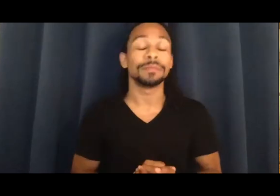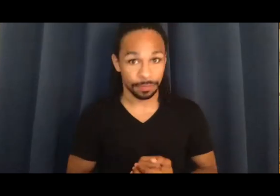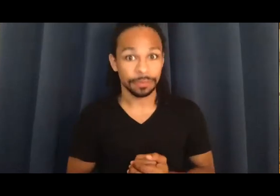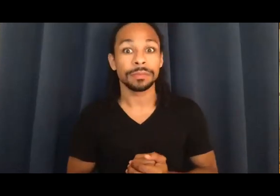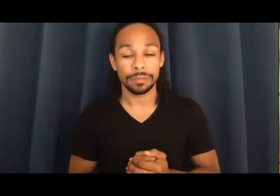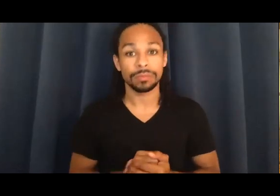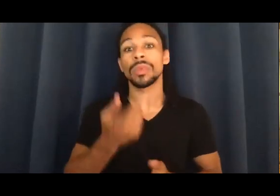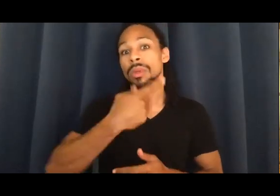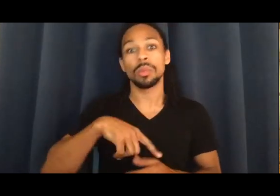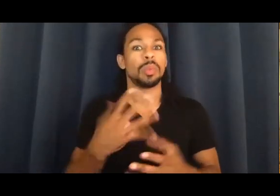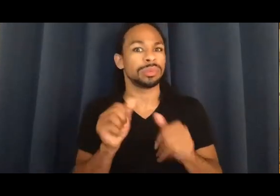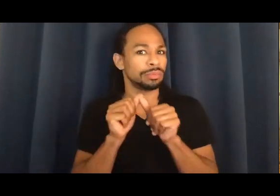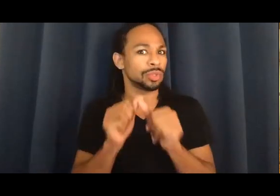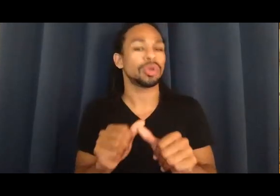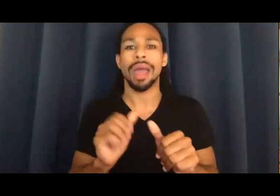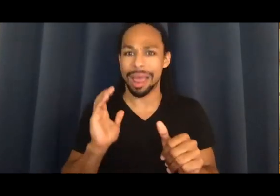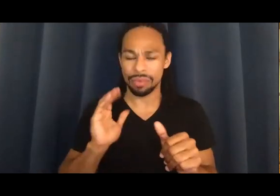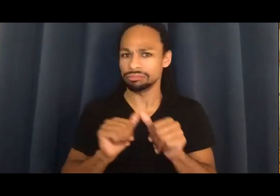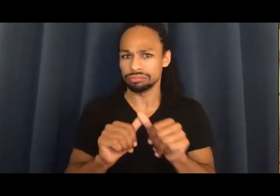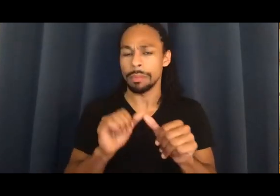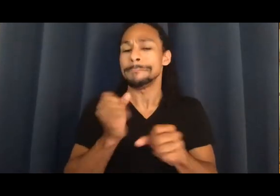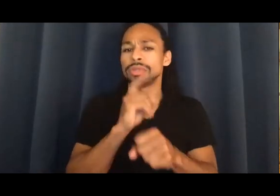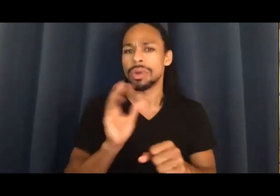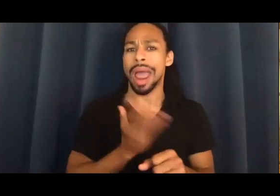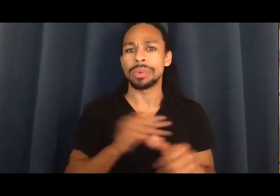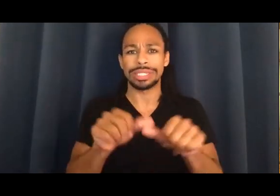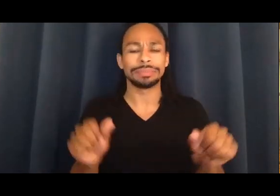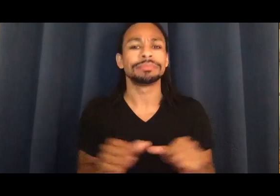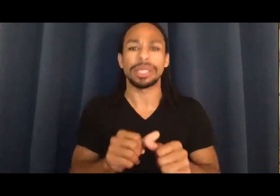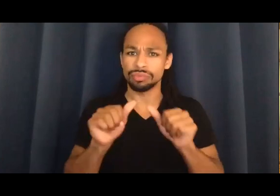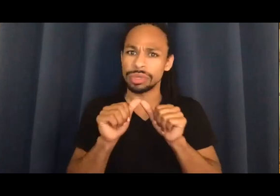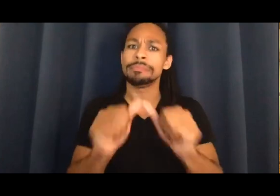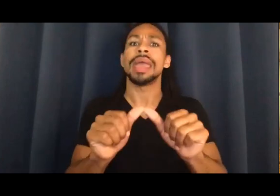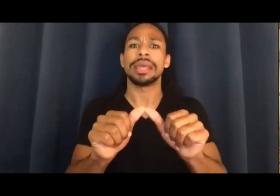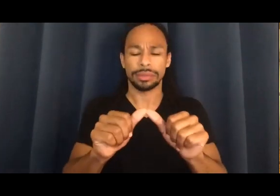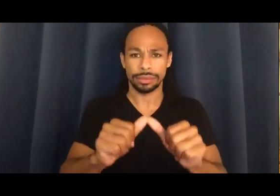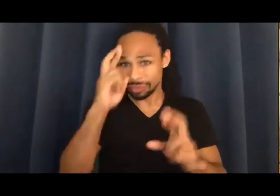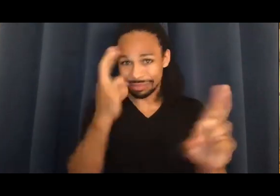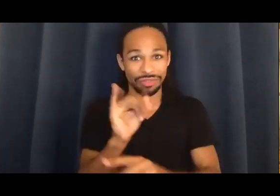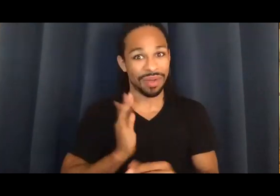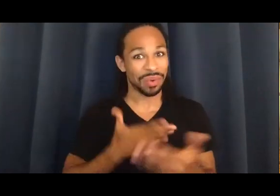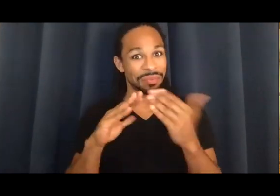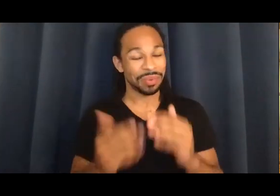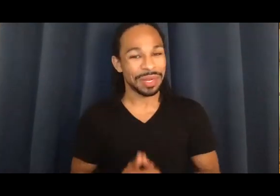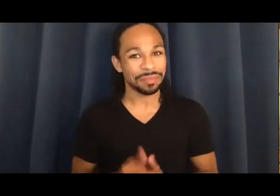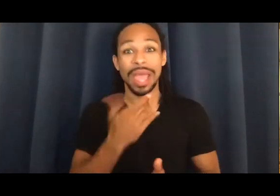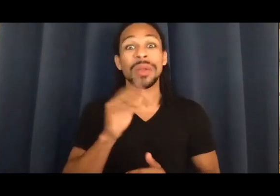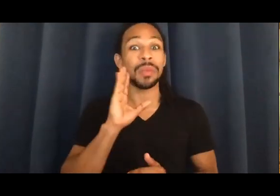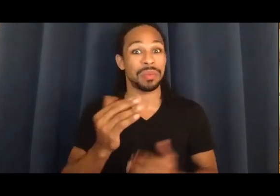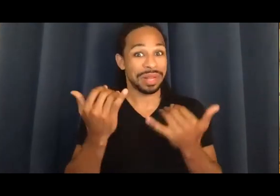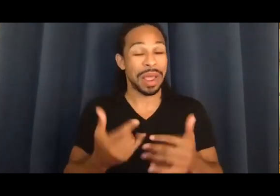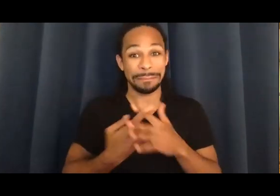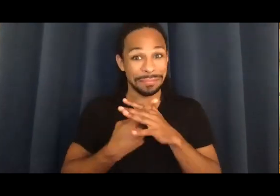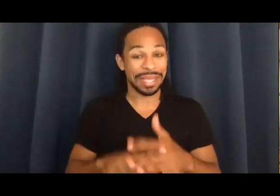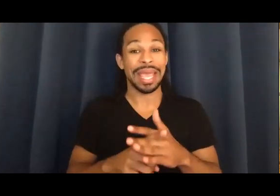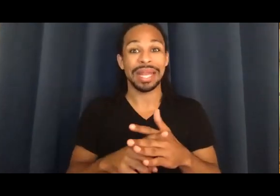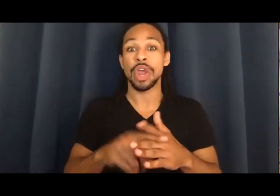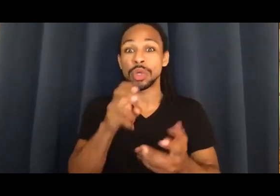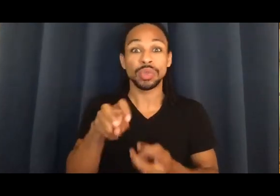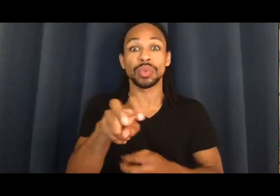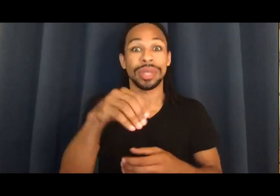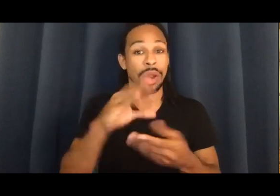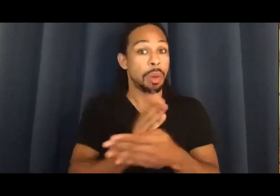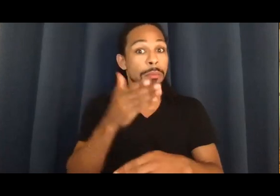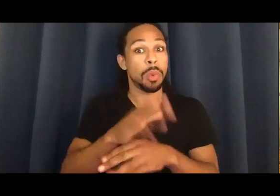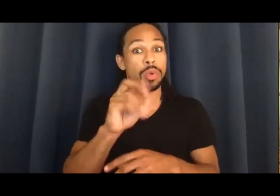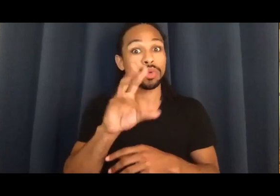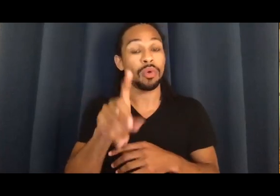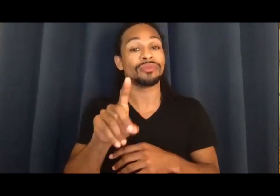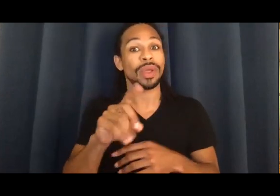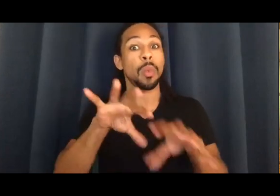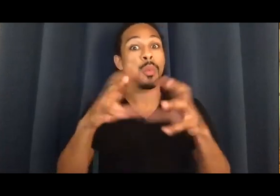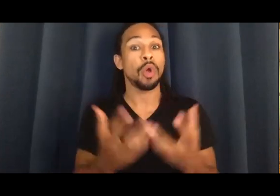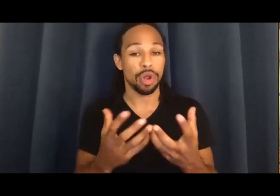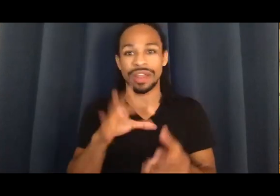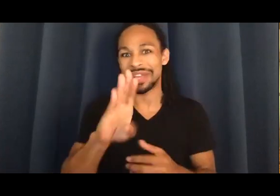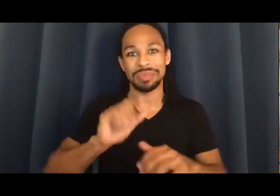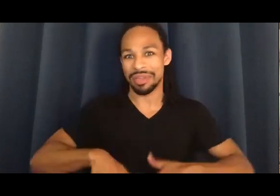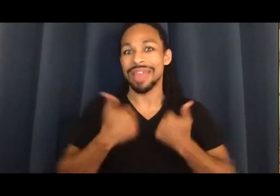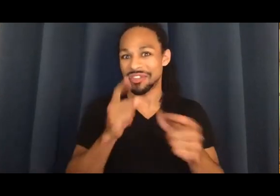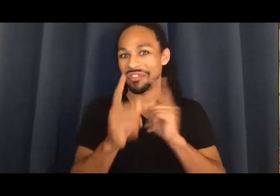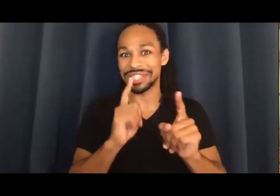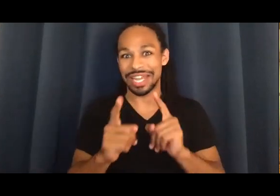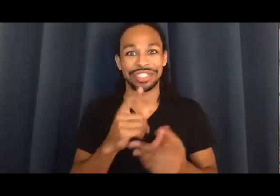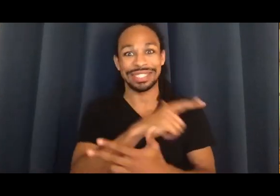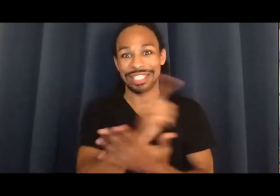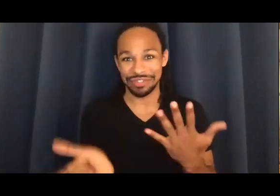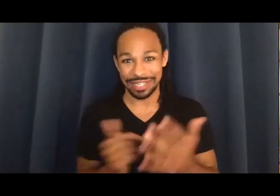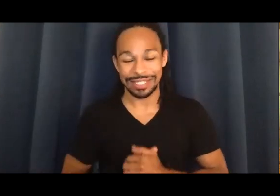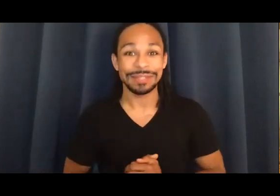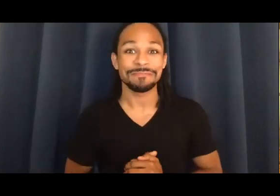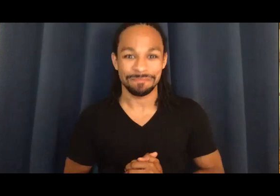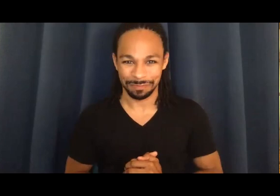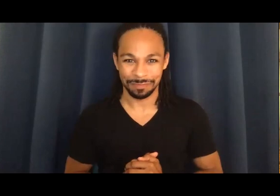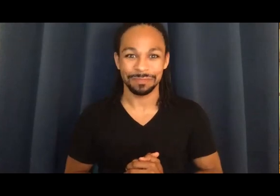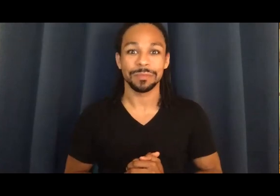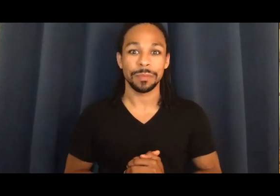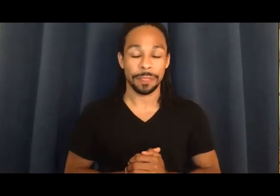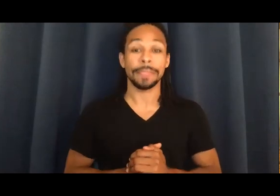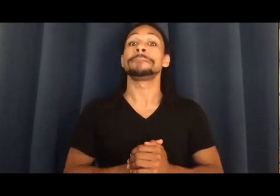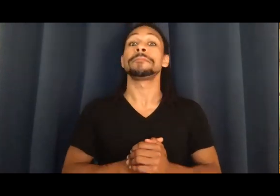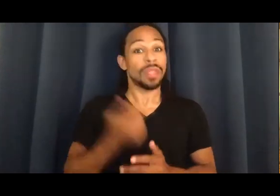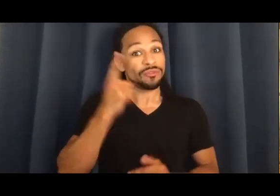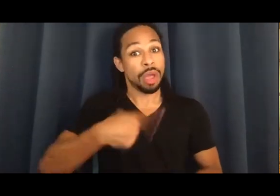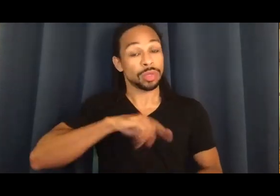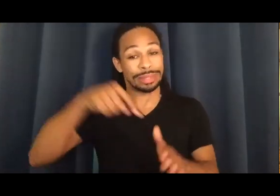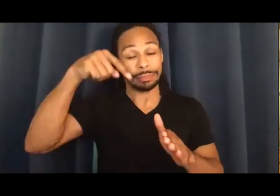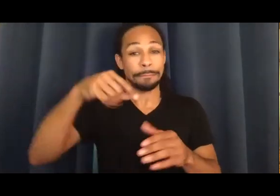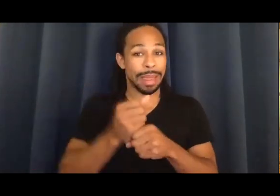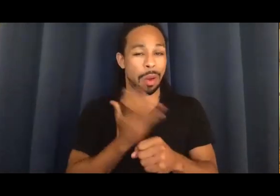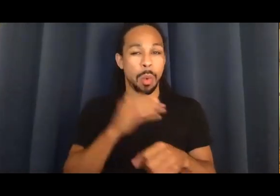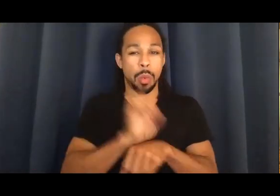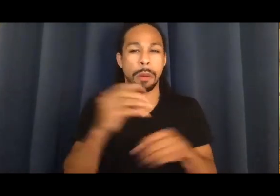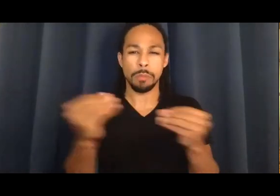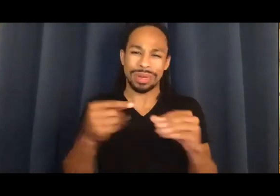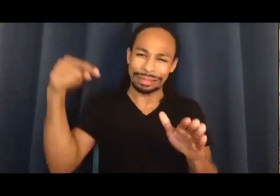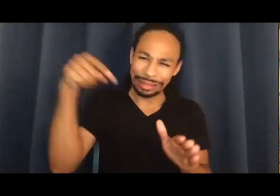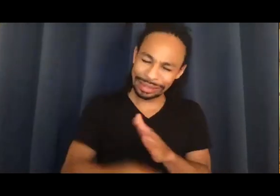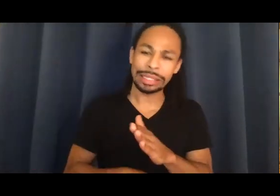generative and respectful of our community. And now, we'll begin Touring in a Post-COVID world. As a way of deepening our work, we regularly